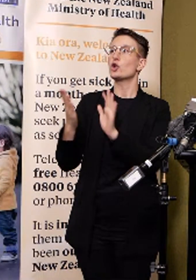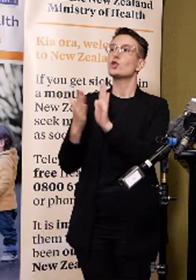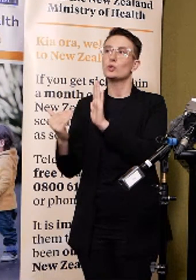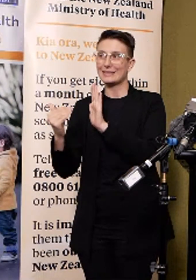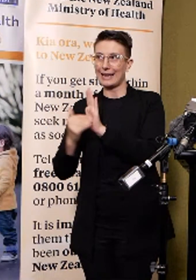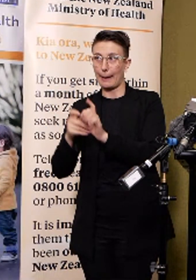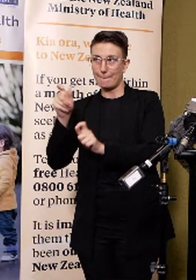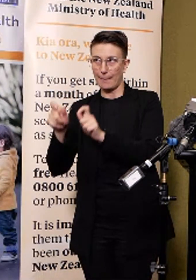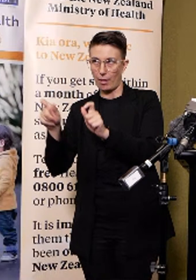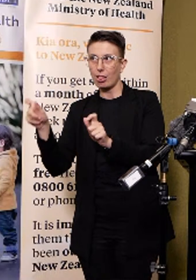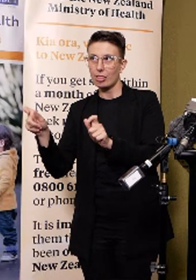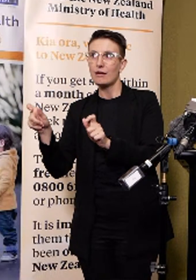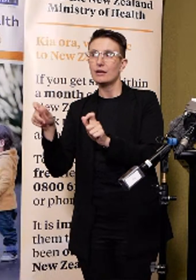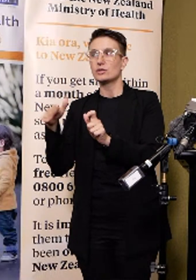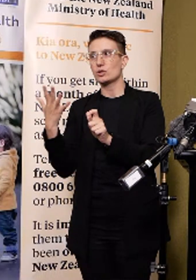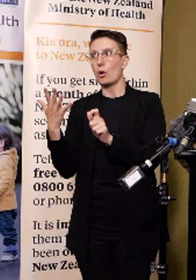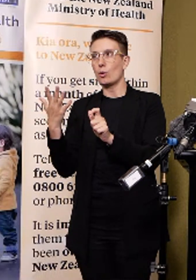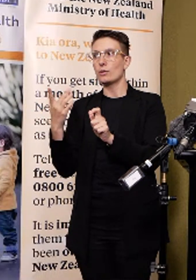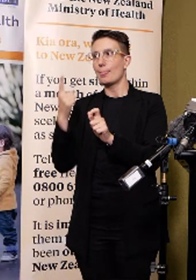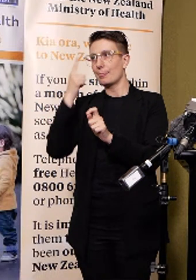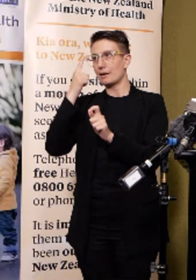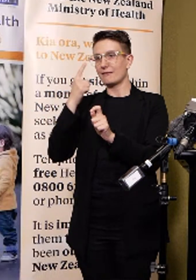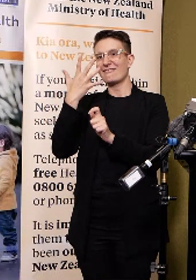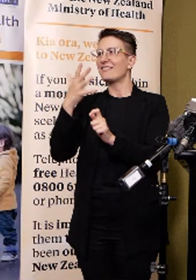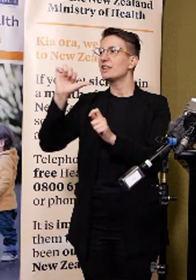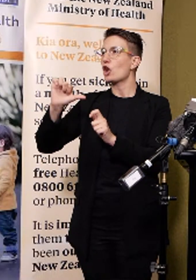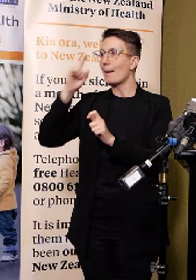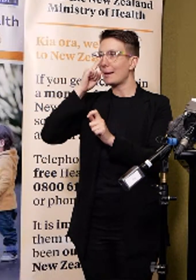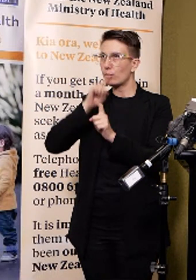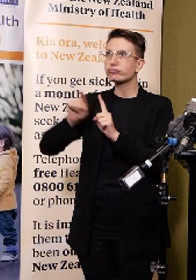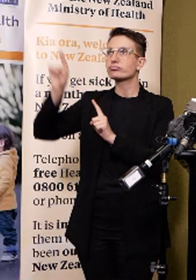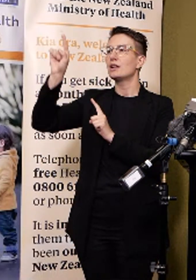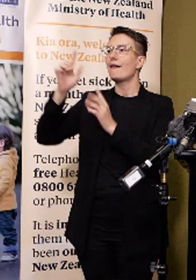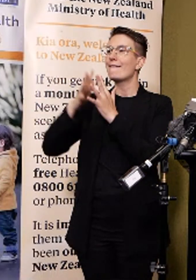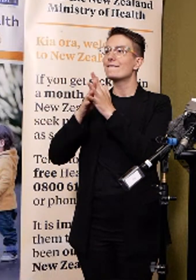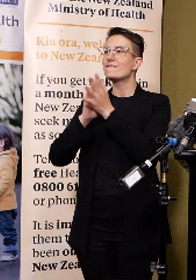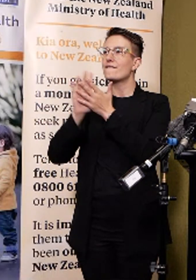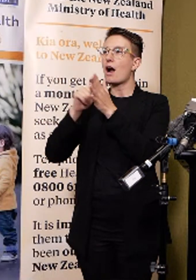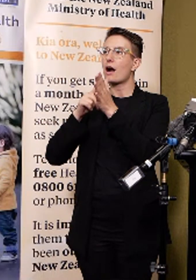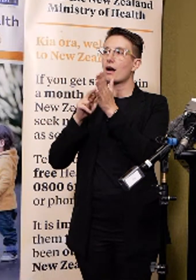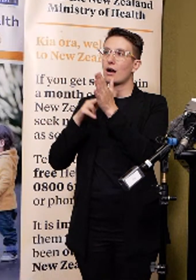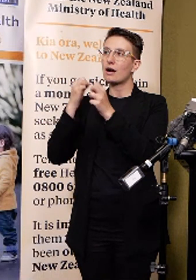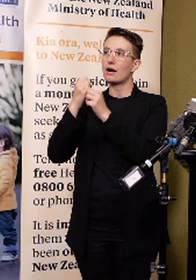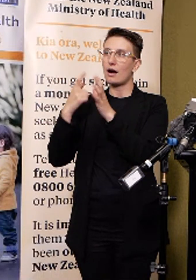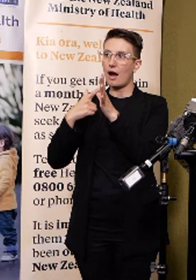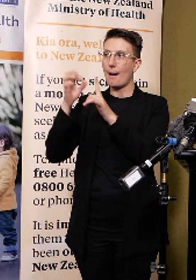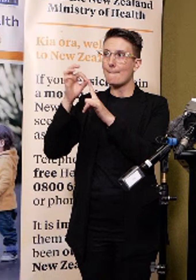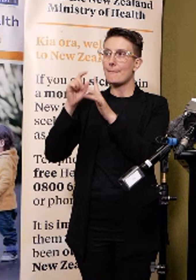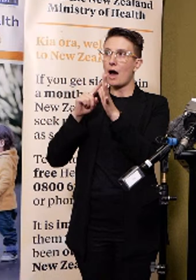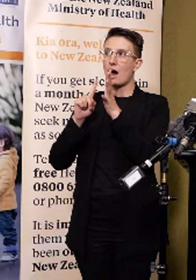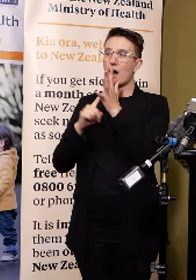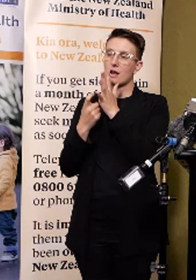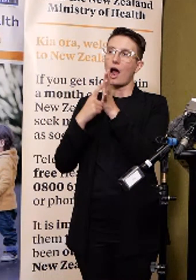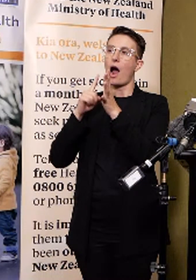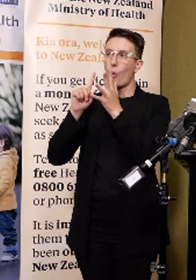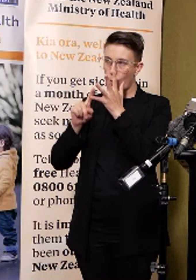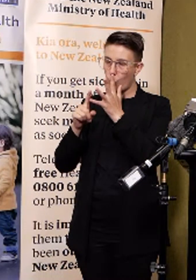are up in ,, are from the Pacific Islands. And so we are supporting those countries